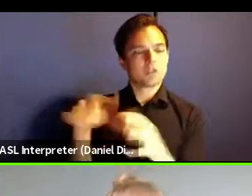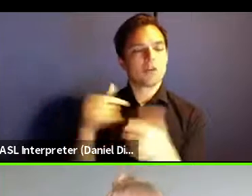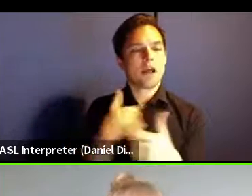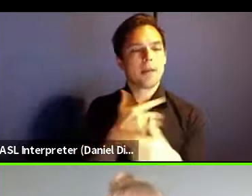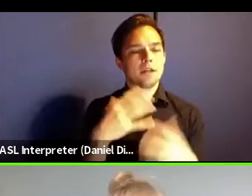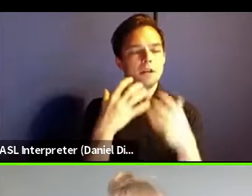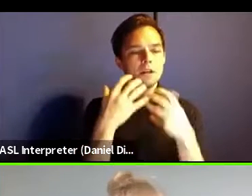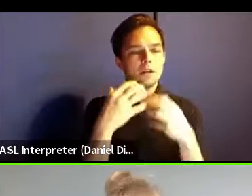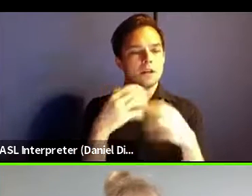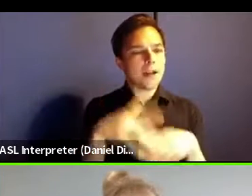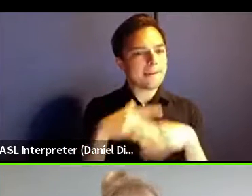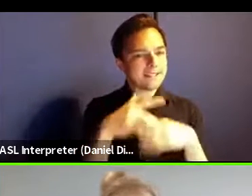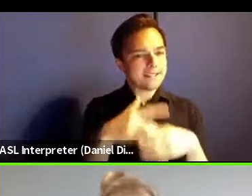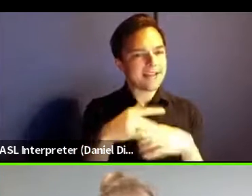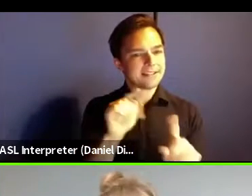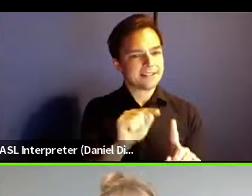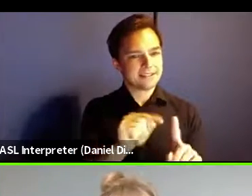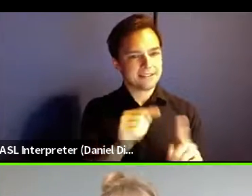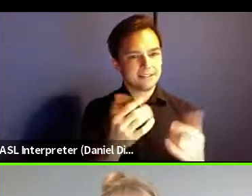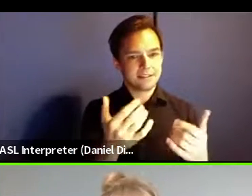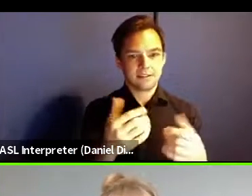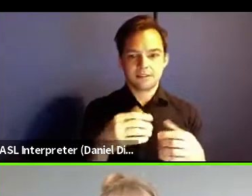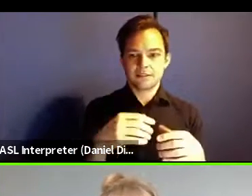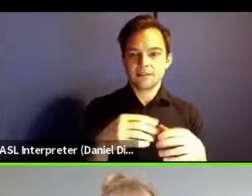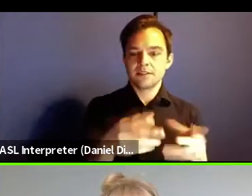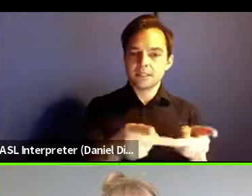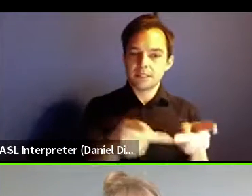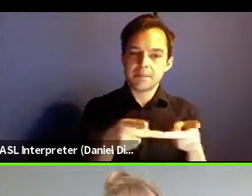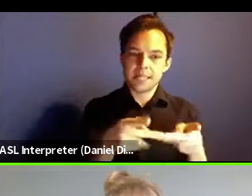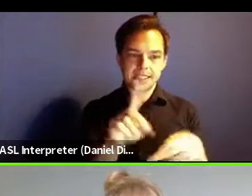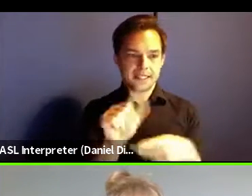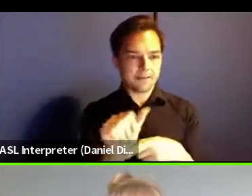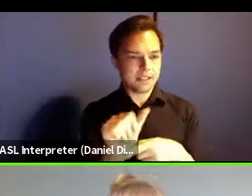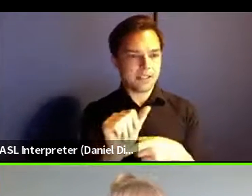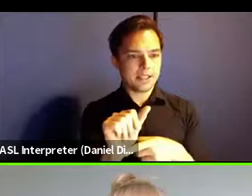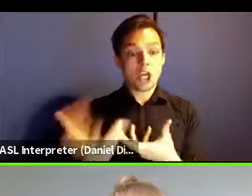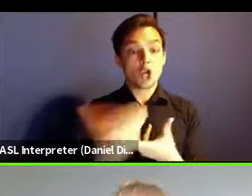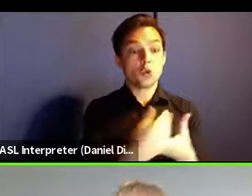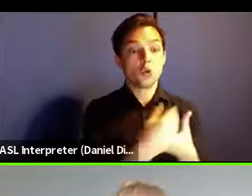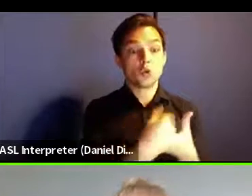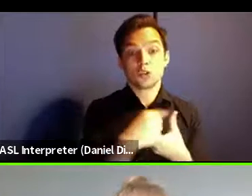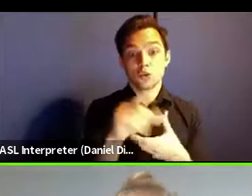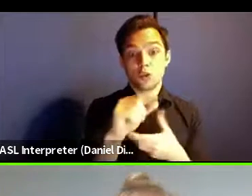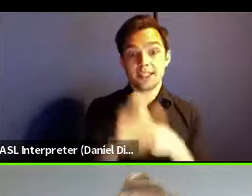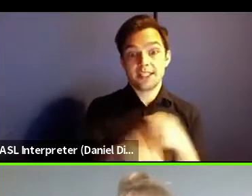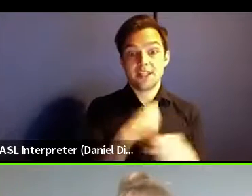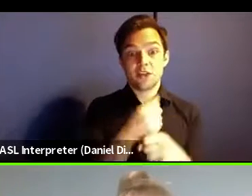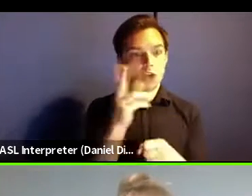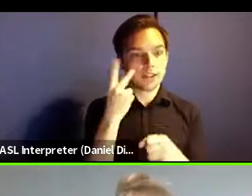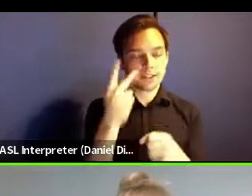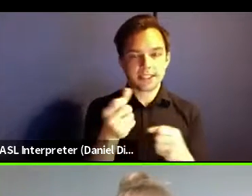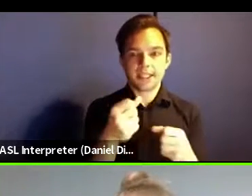being in this space of disability business inclusion for 20 years, not seeing the accelerated change